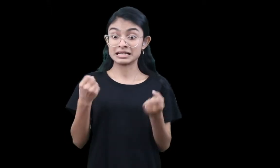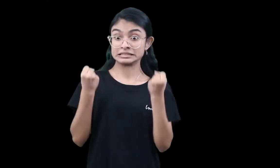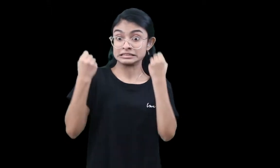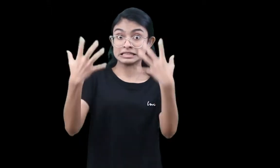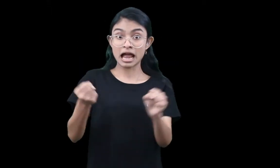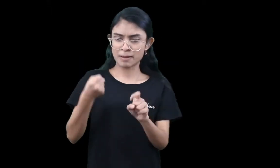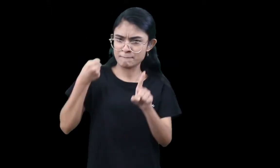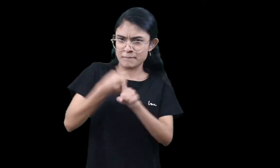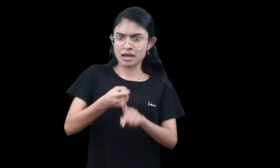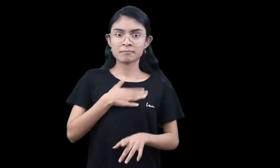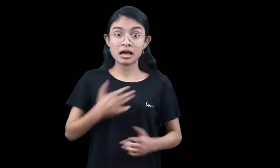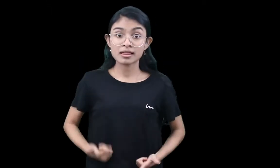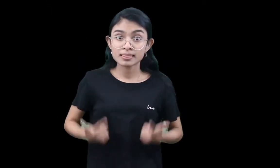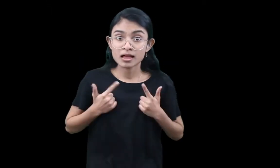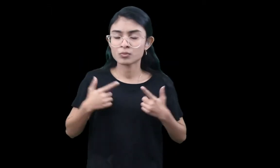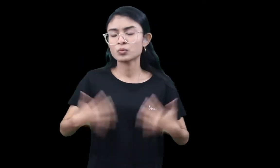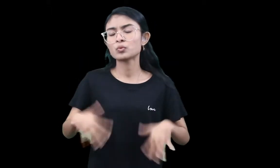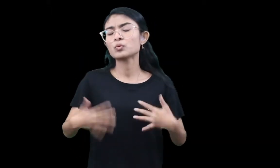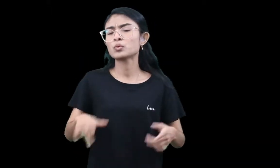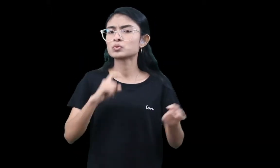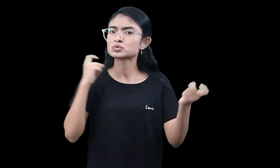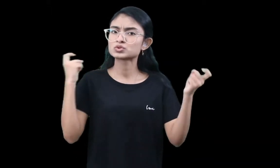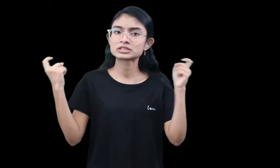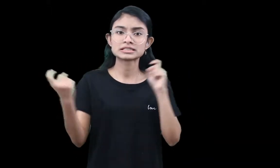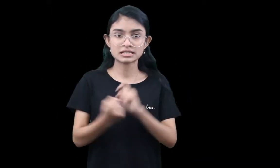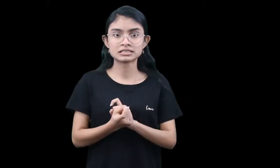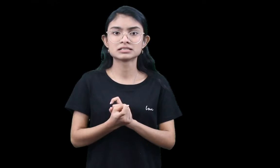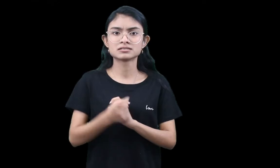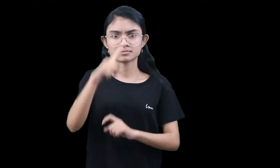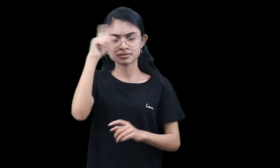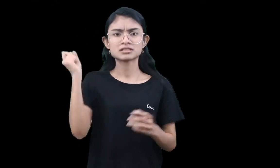Learning sign language changed my life!